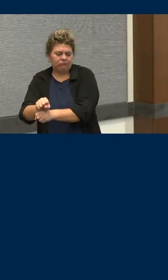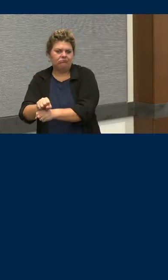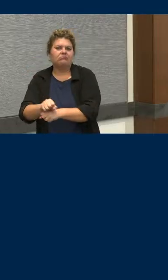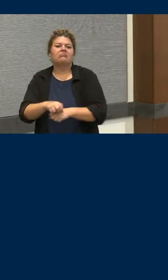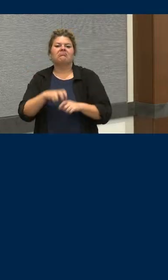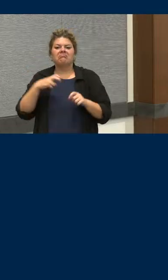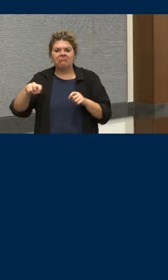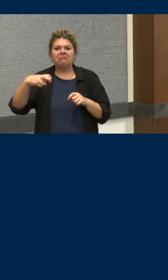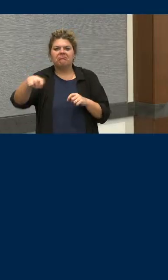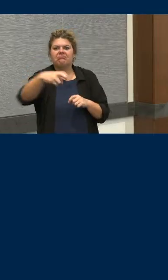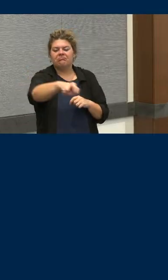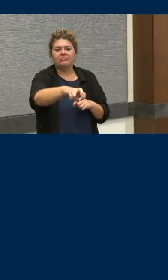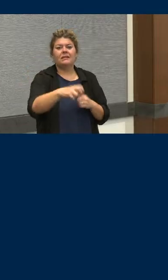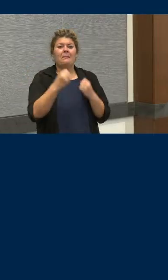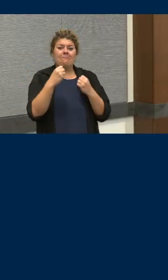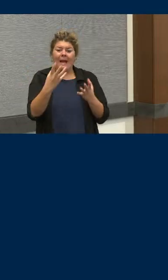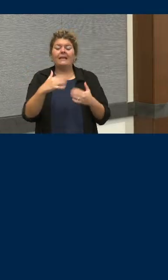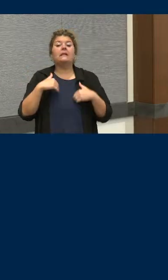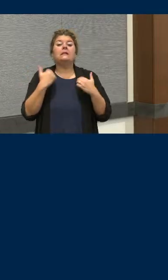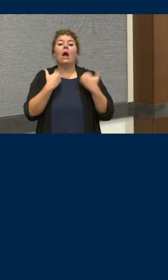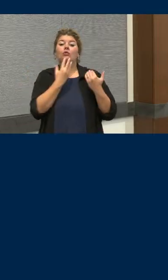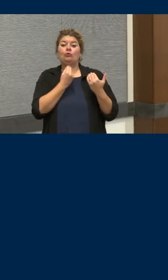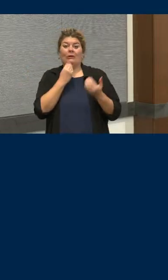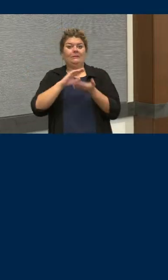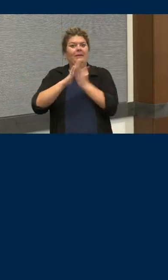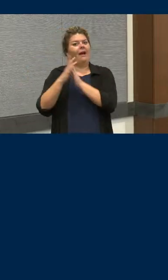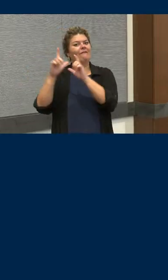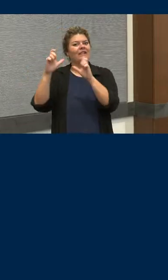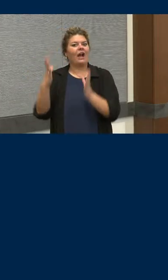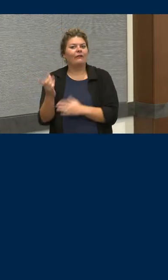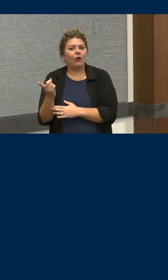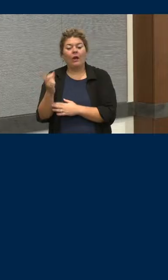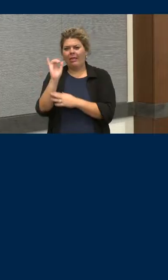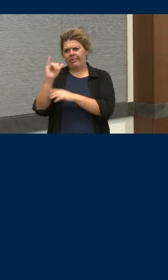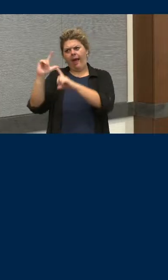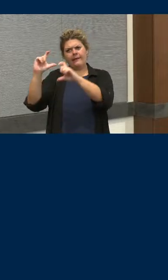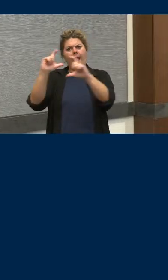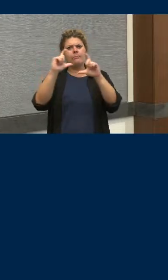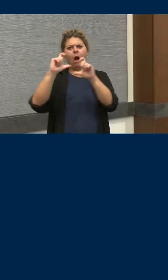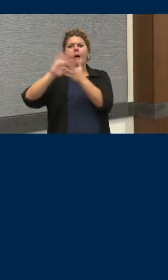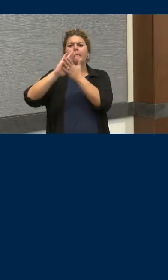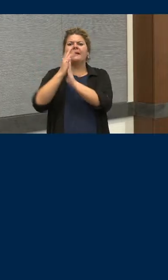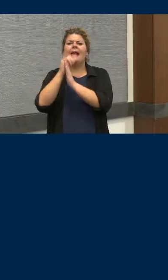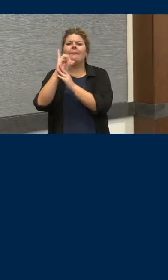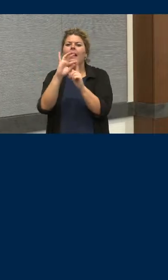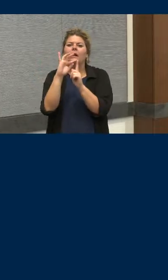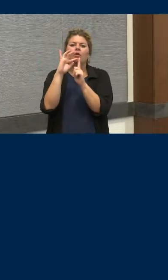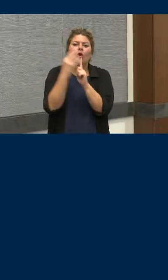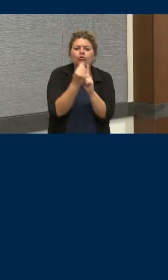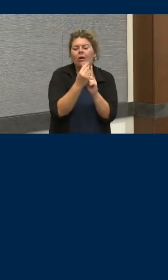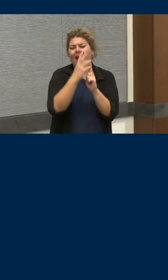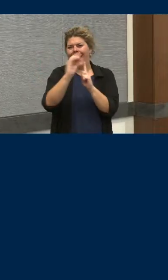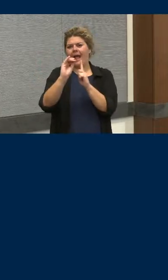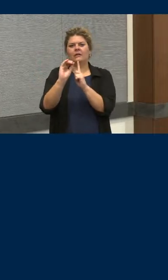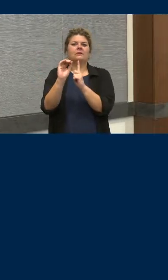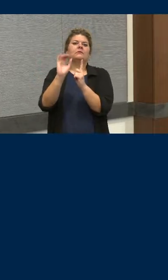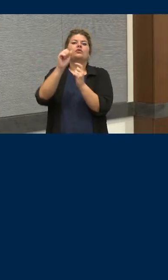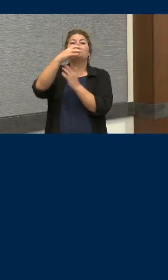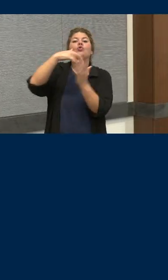Jews into photography. The camera became a cultural and social passport. This uncanny